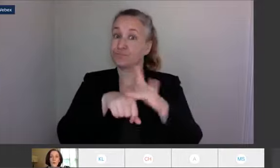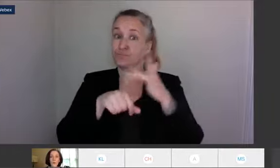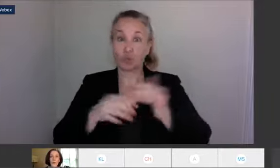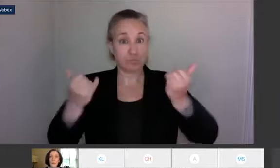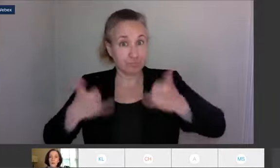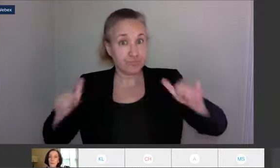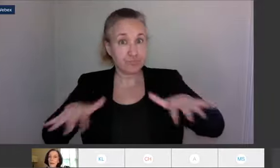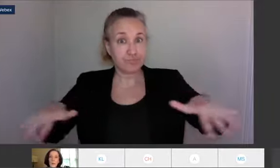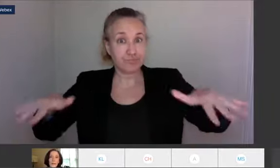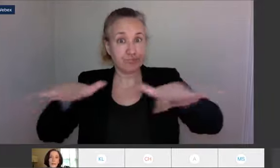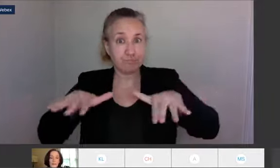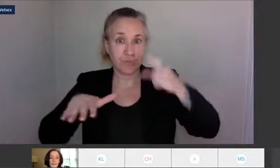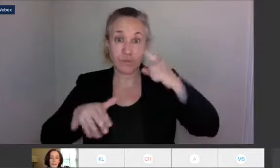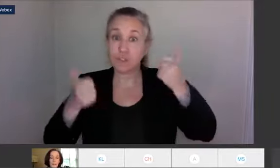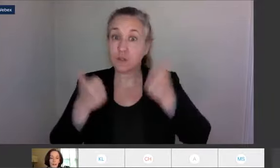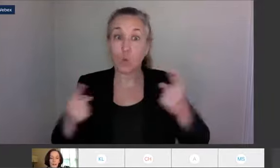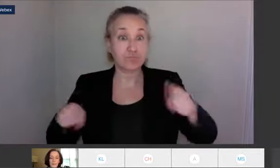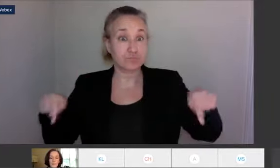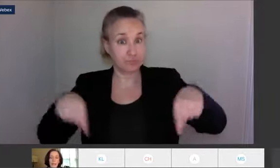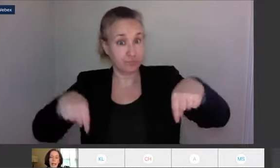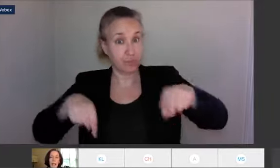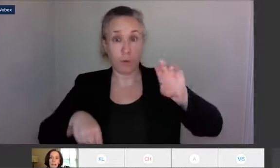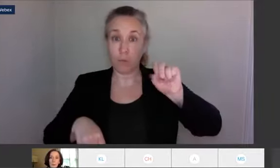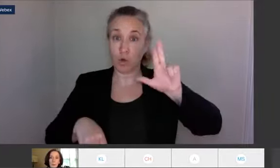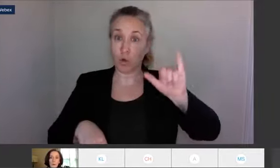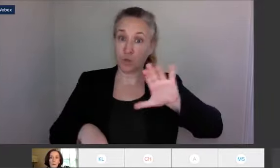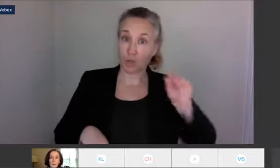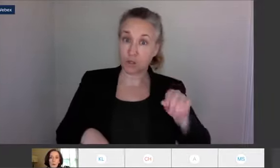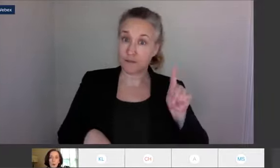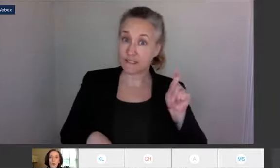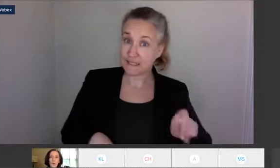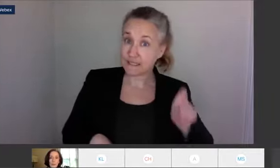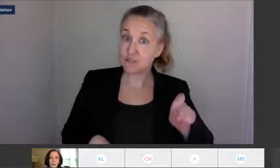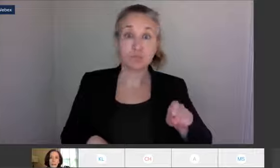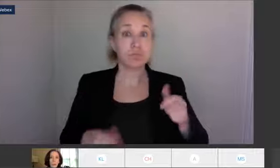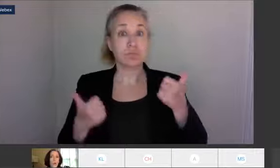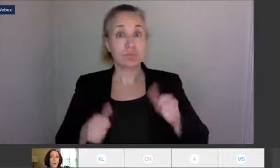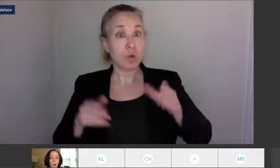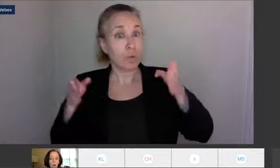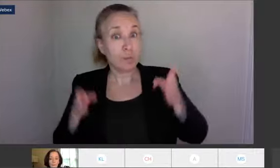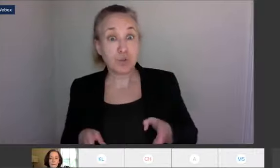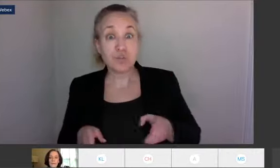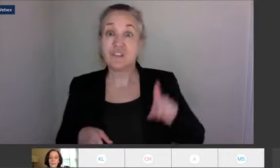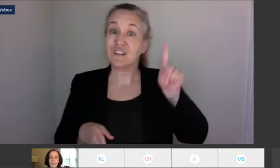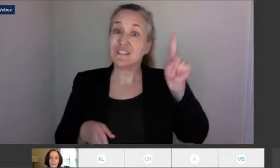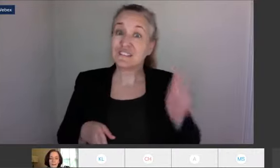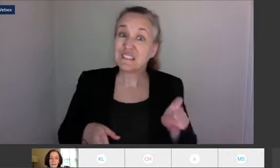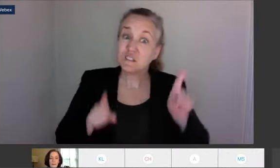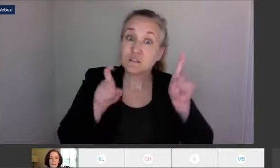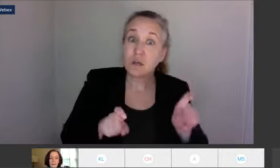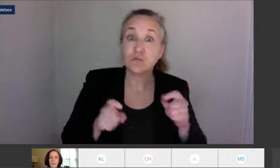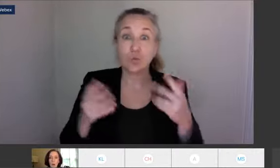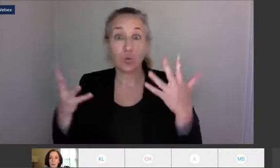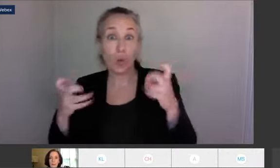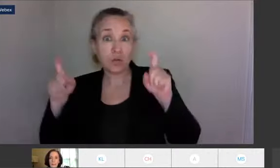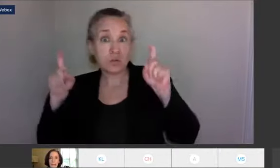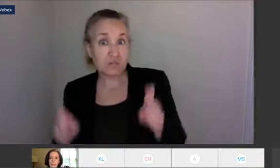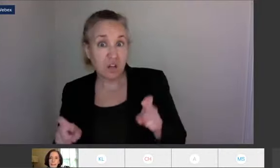anyone in this county any person who needs or wants to be tested for covid 19